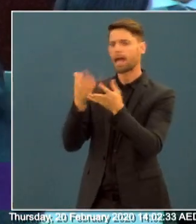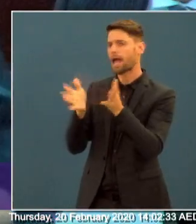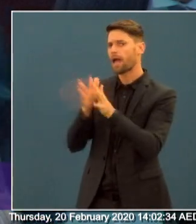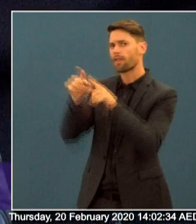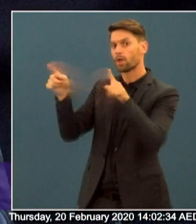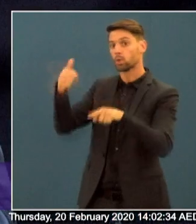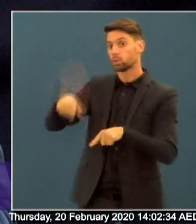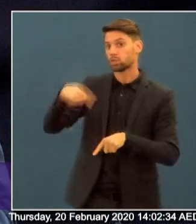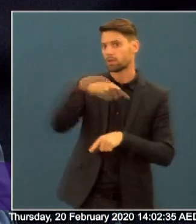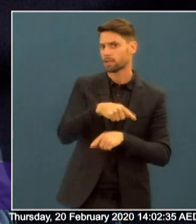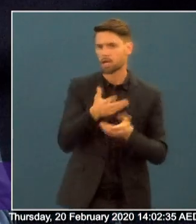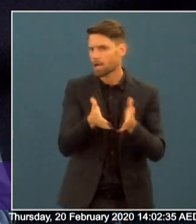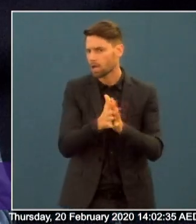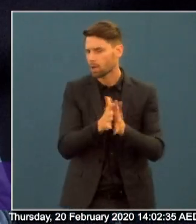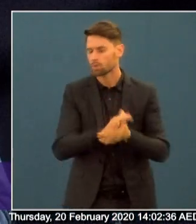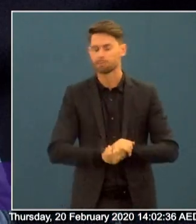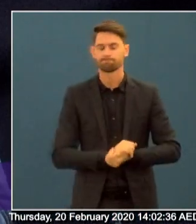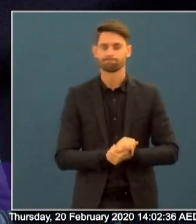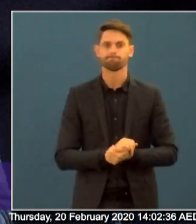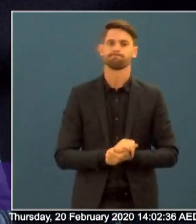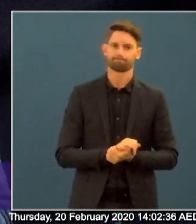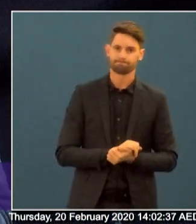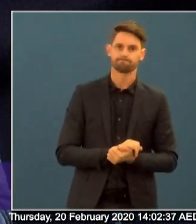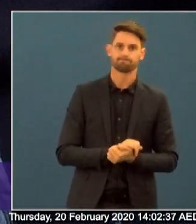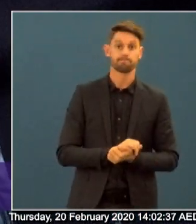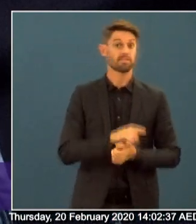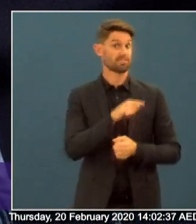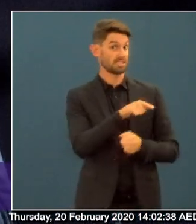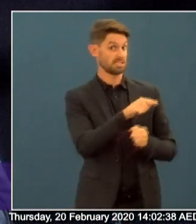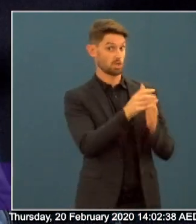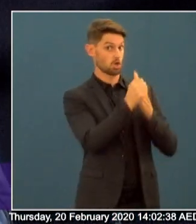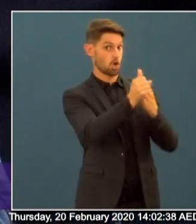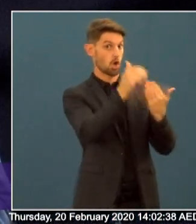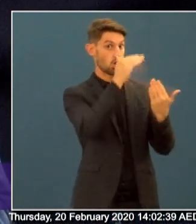The Guide was developed collaboratively with representatives